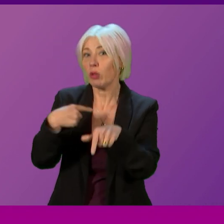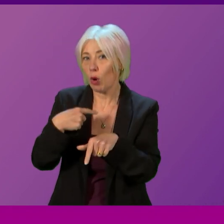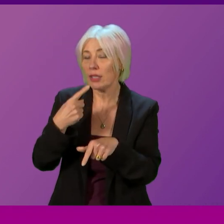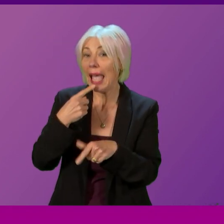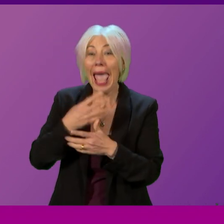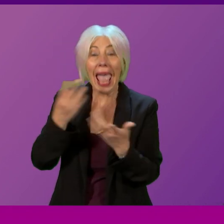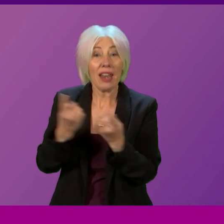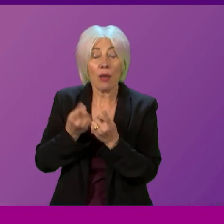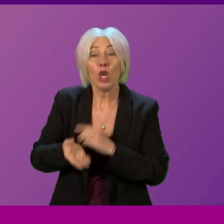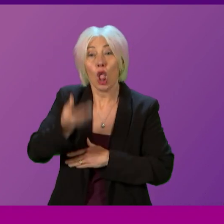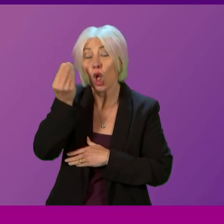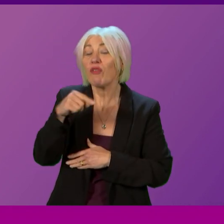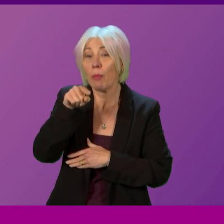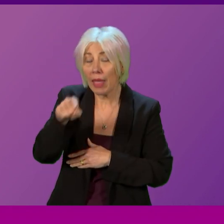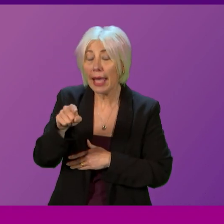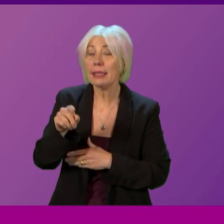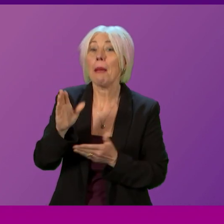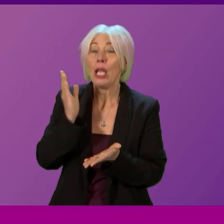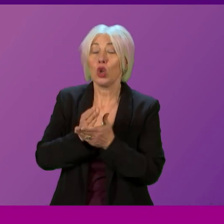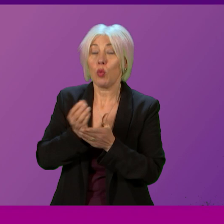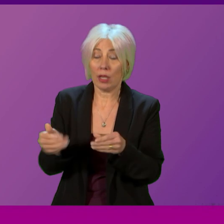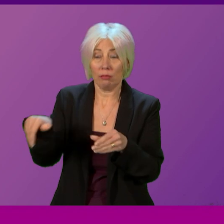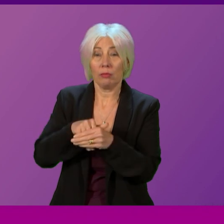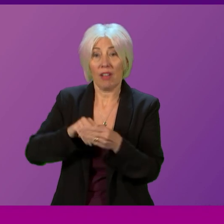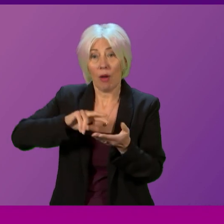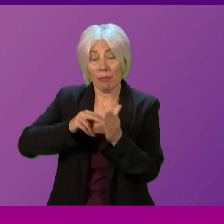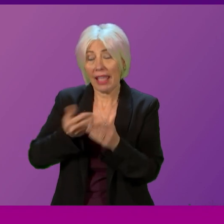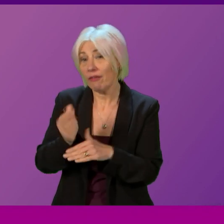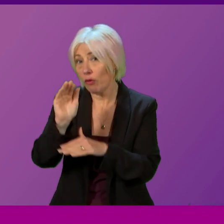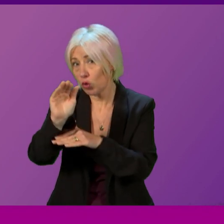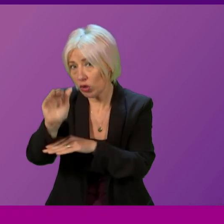on board any lessons learned and build them into contingency planning and response arrangements for the future.